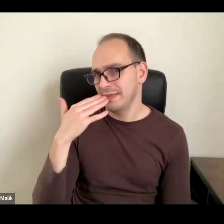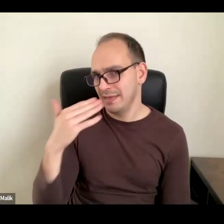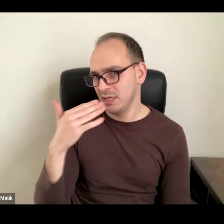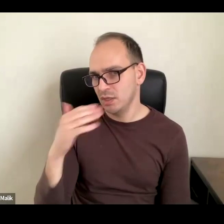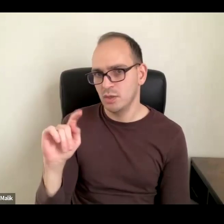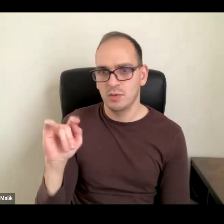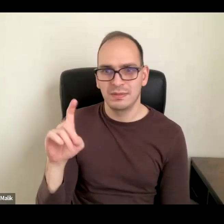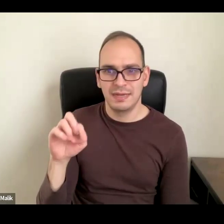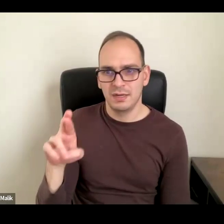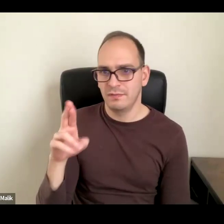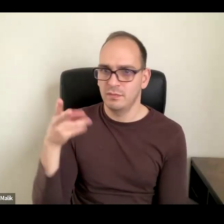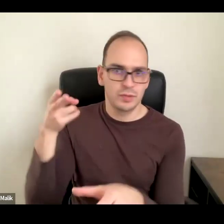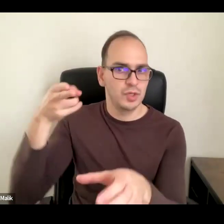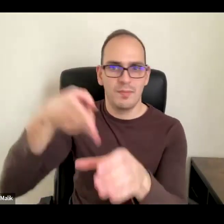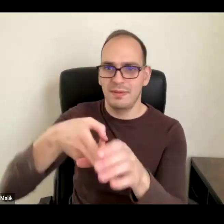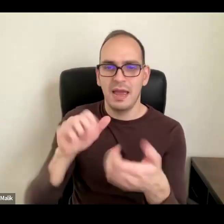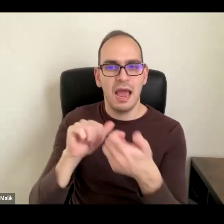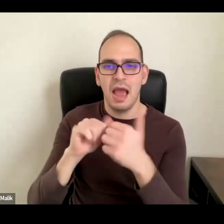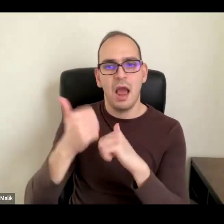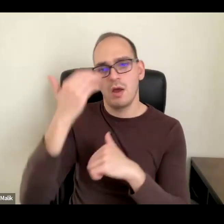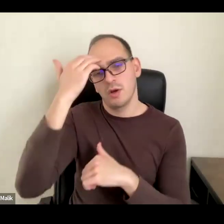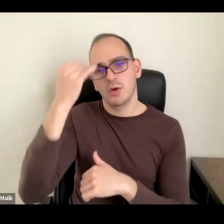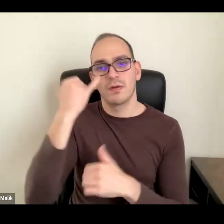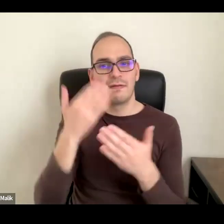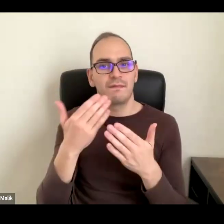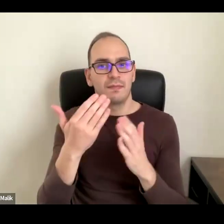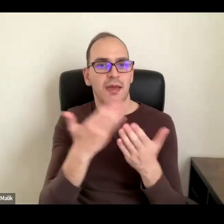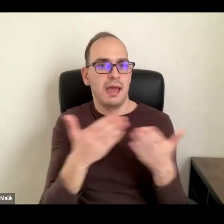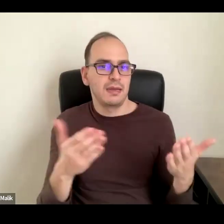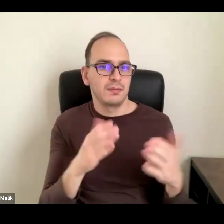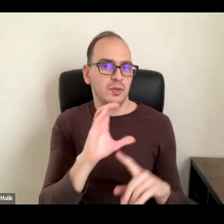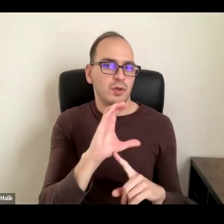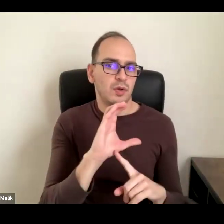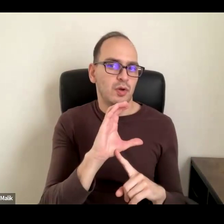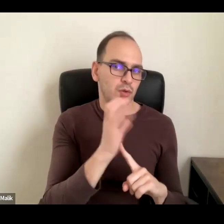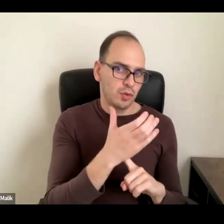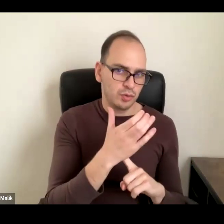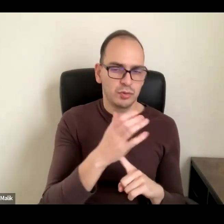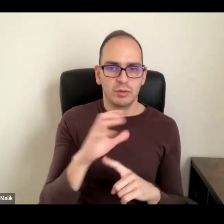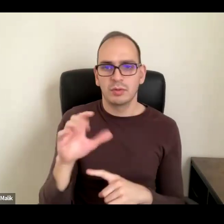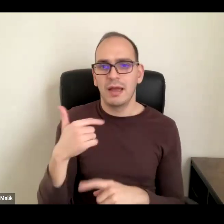right in here. How do I know if my items are or cultural items? I have some pipes, and I